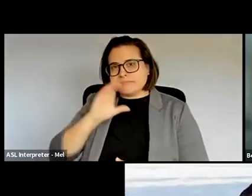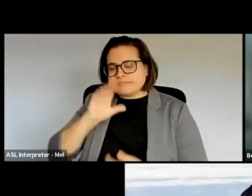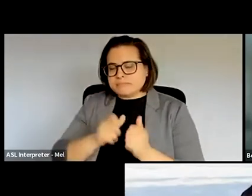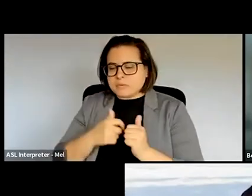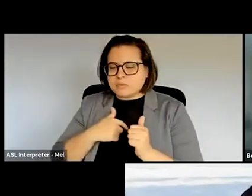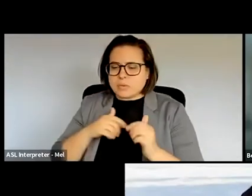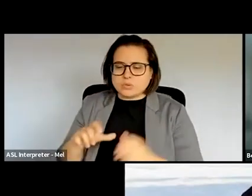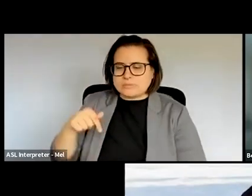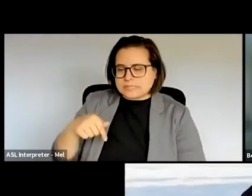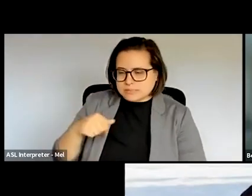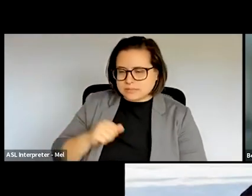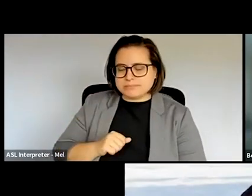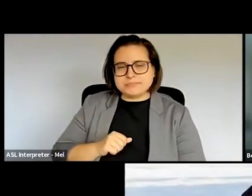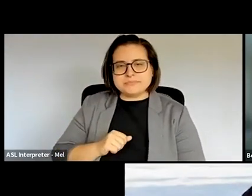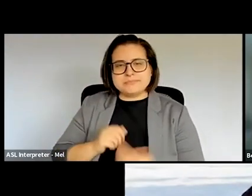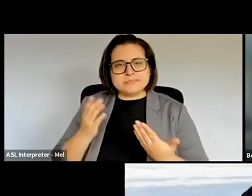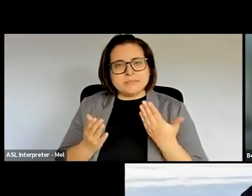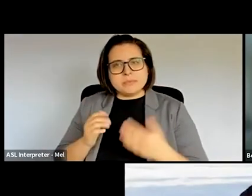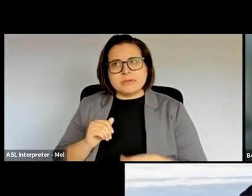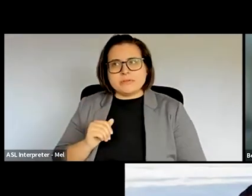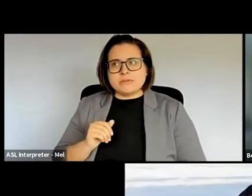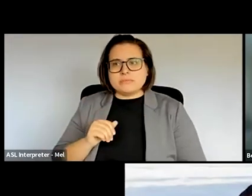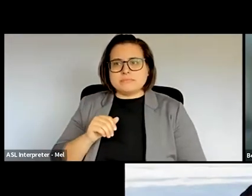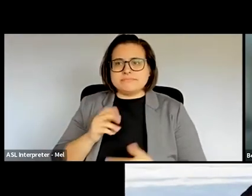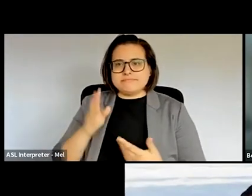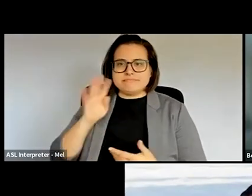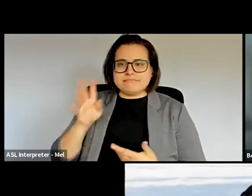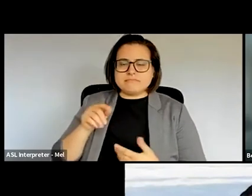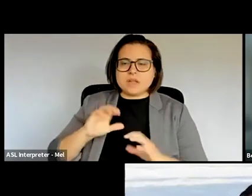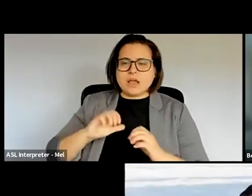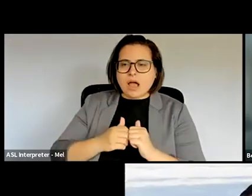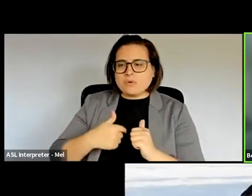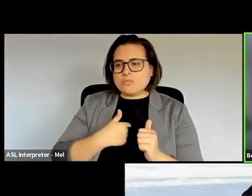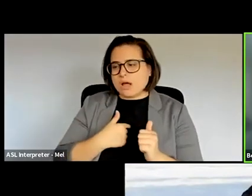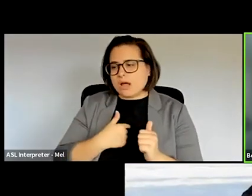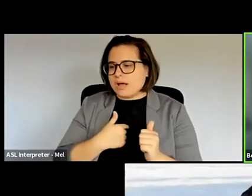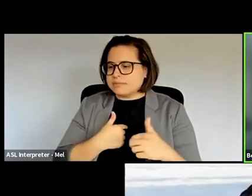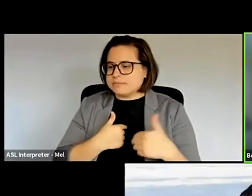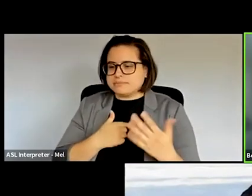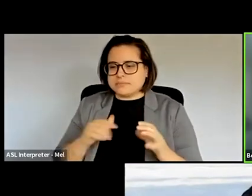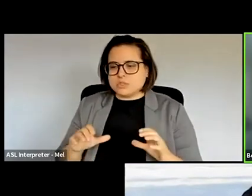perhaps you -- you're searching you know how do I do a certain exercise to stay in